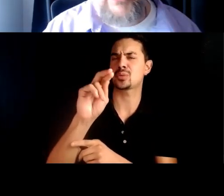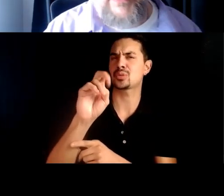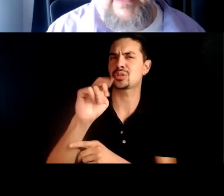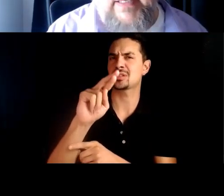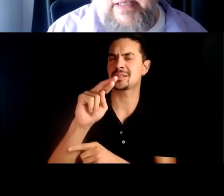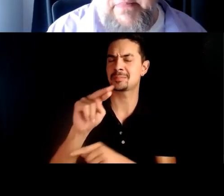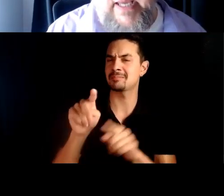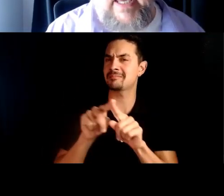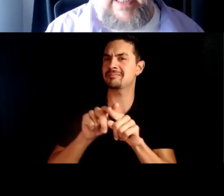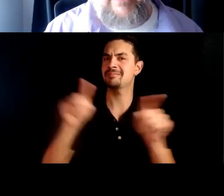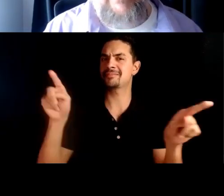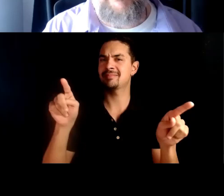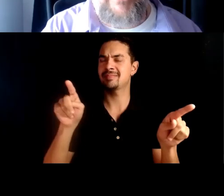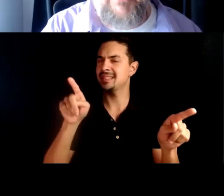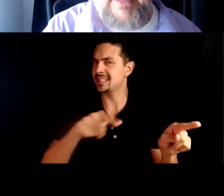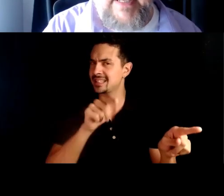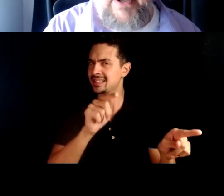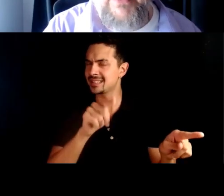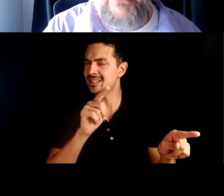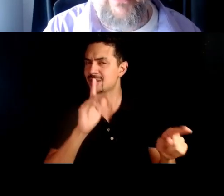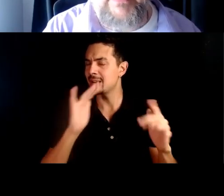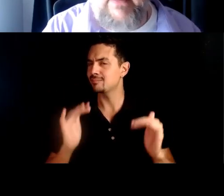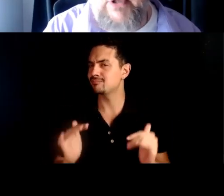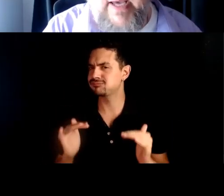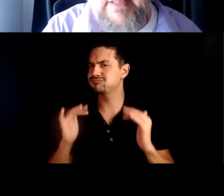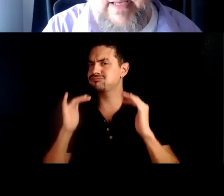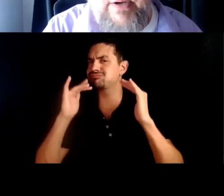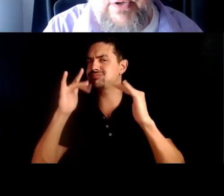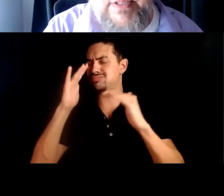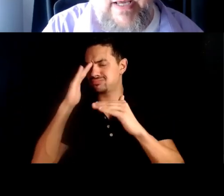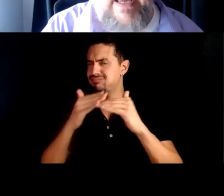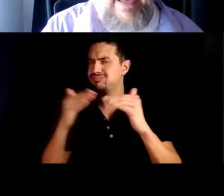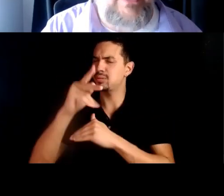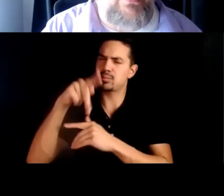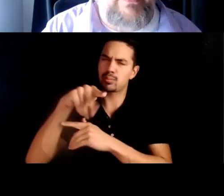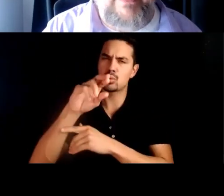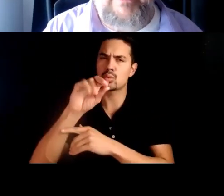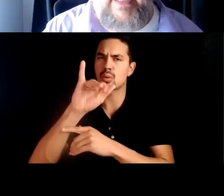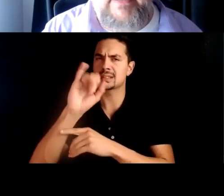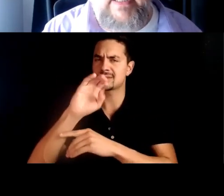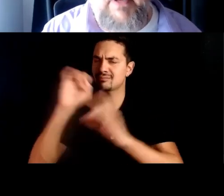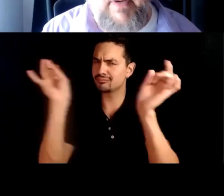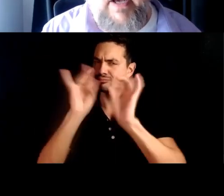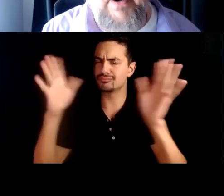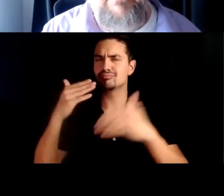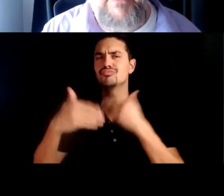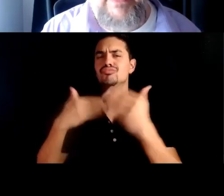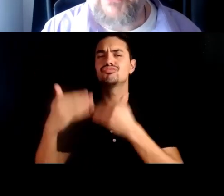look at him and the HBIGDA Standards or the WPATH Standards as really a gatekeeping model.